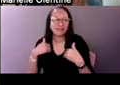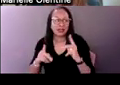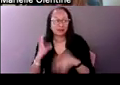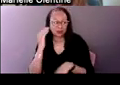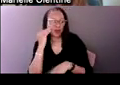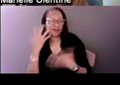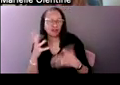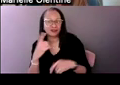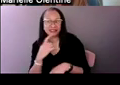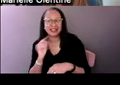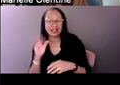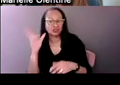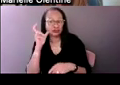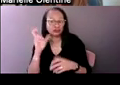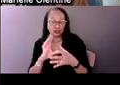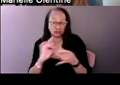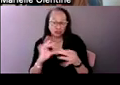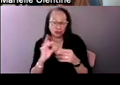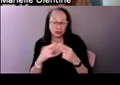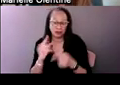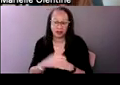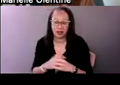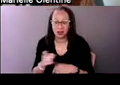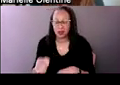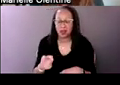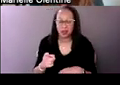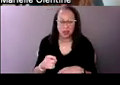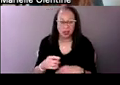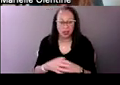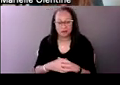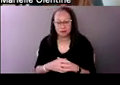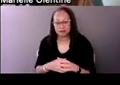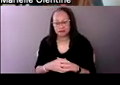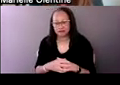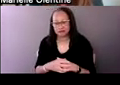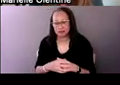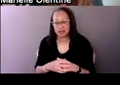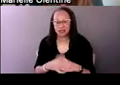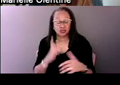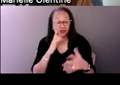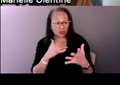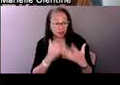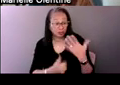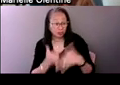journals. Marielle, how did you guys think about those six policies?